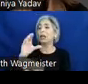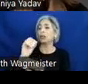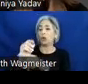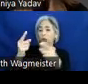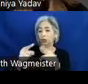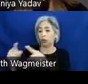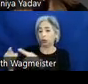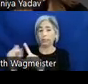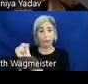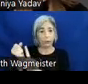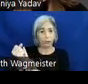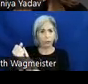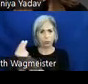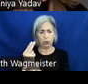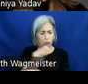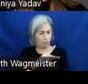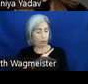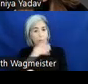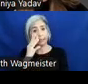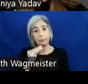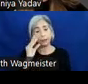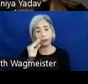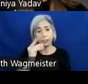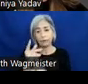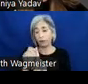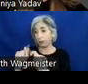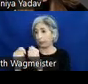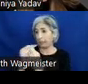we also used personal experiences from our team members who have disabilities,